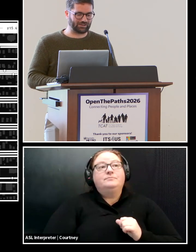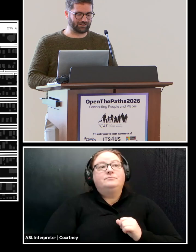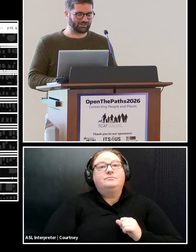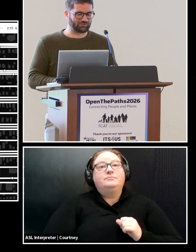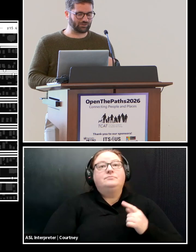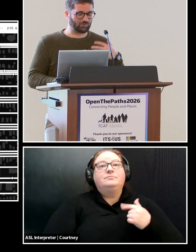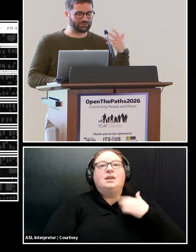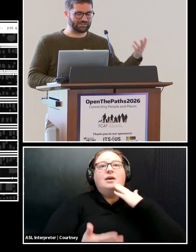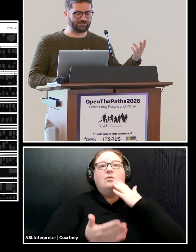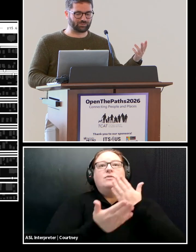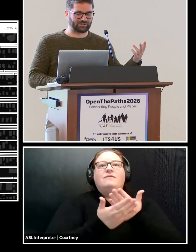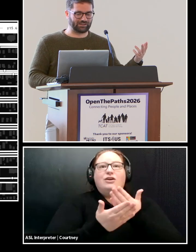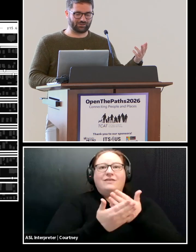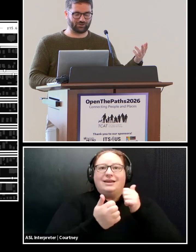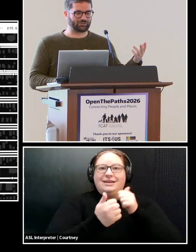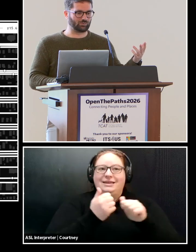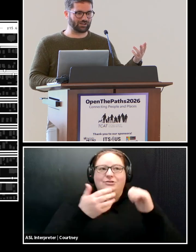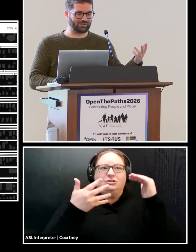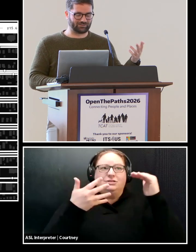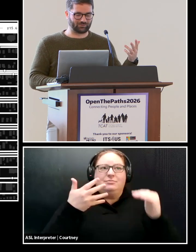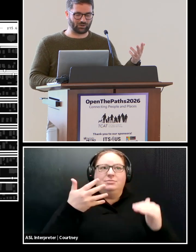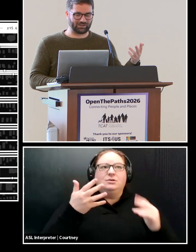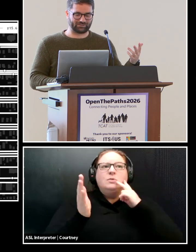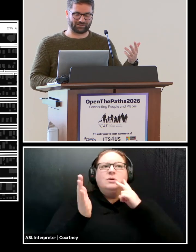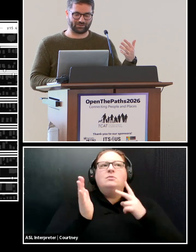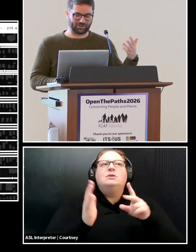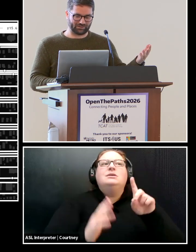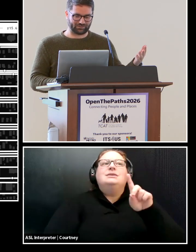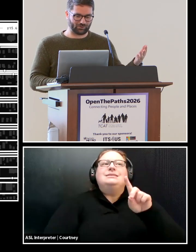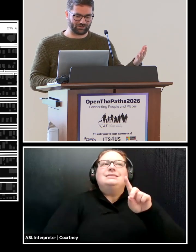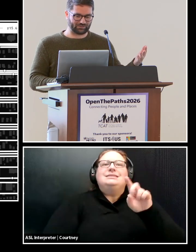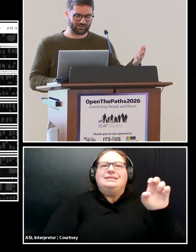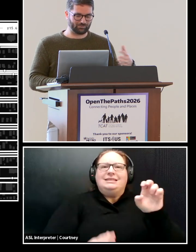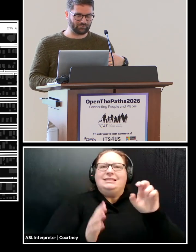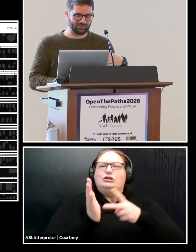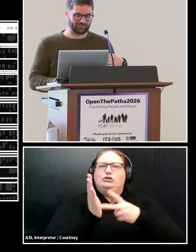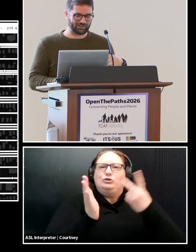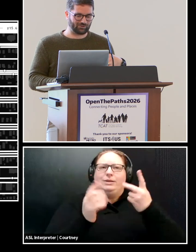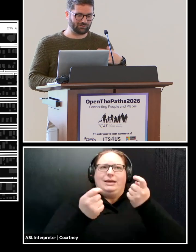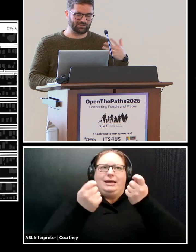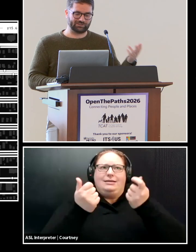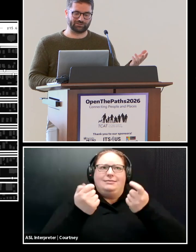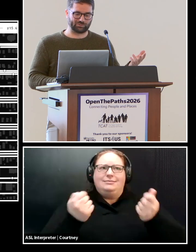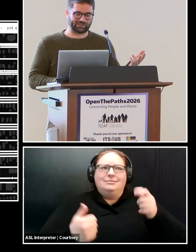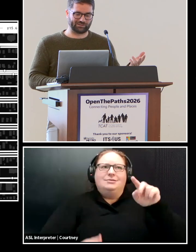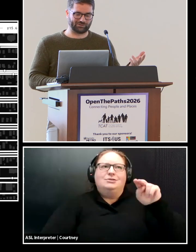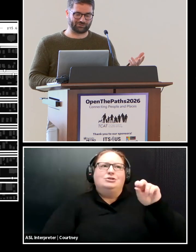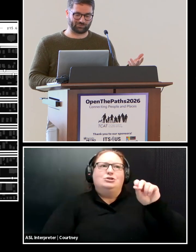Uh, essentially, we'll deduplicate nodes and ways ways in the base OSM file, deduplicate nodes and